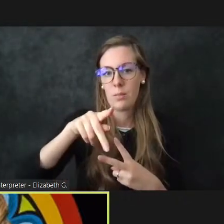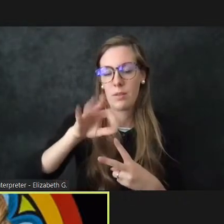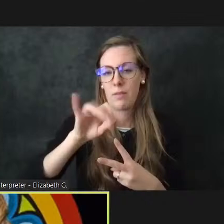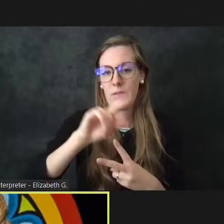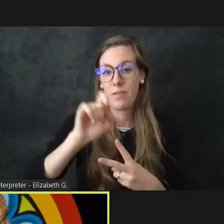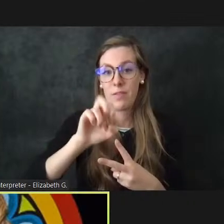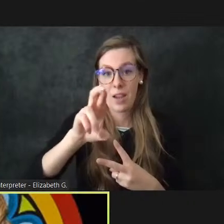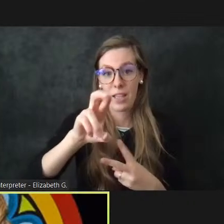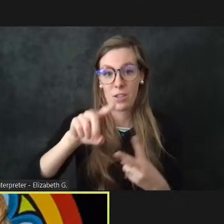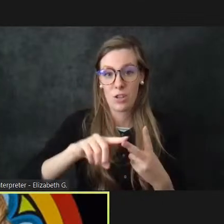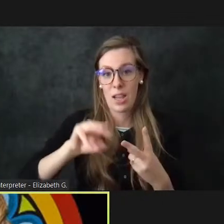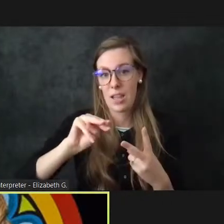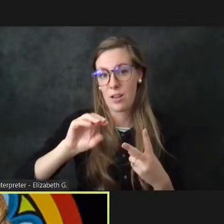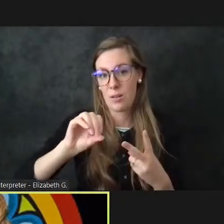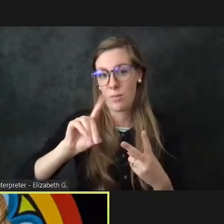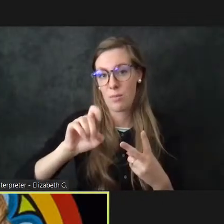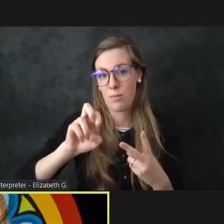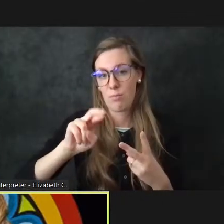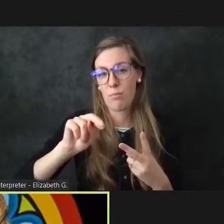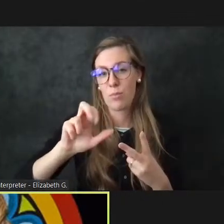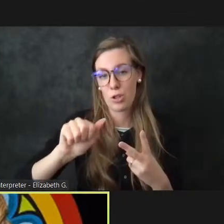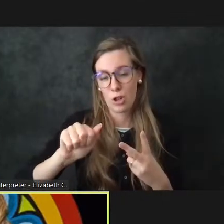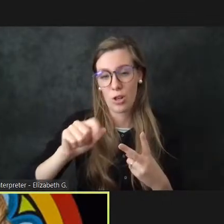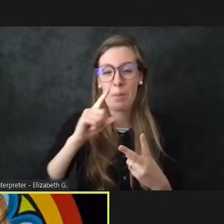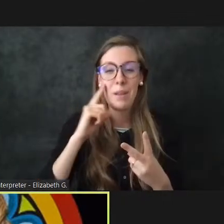The protection goes down with time or